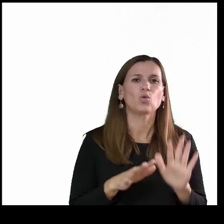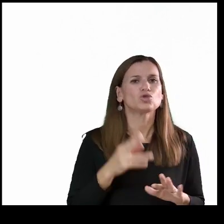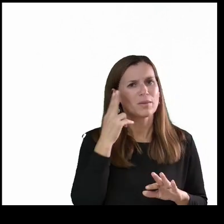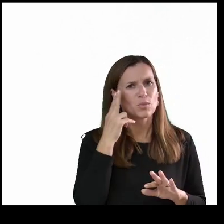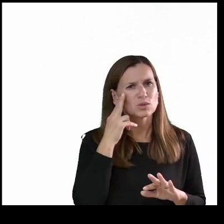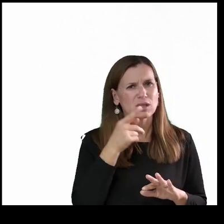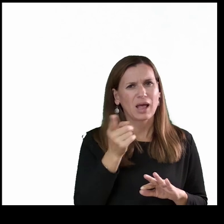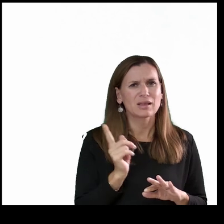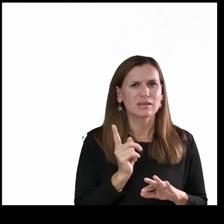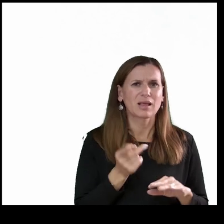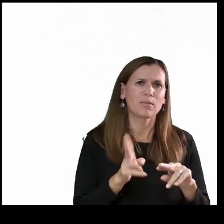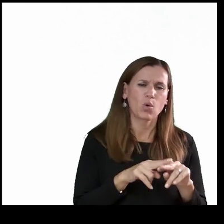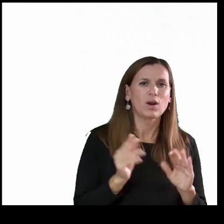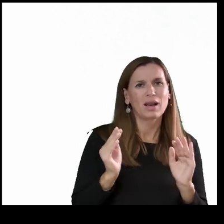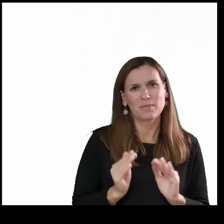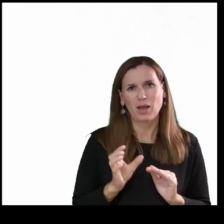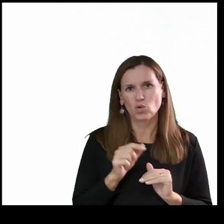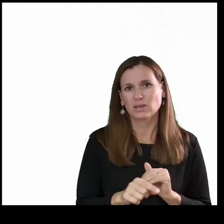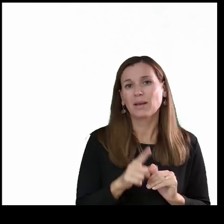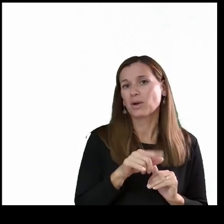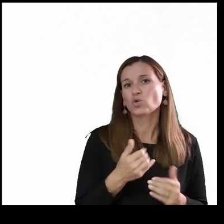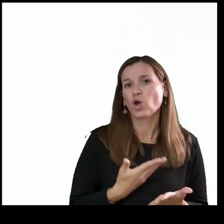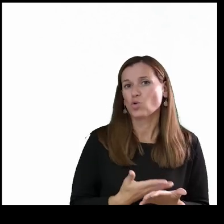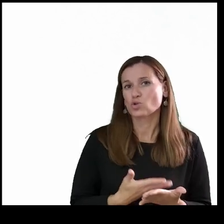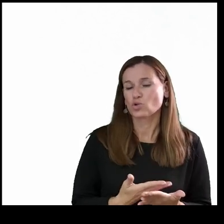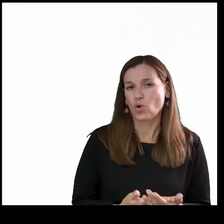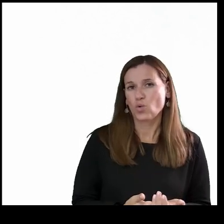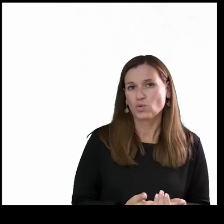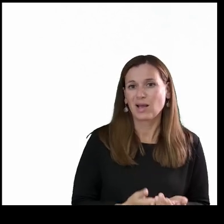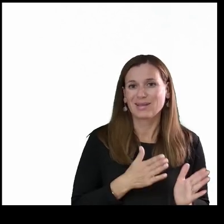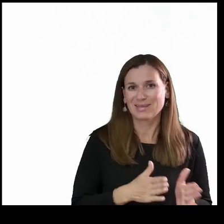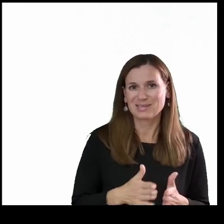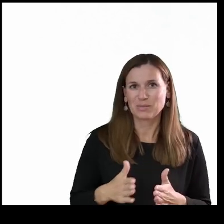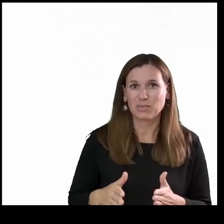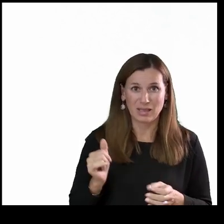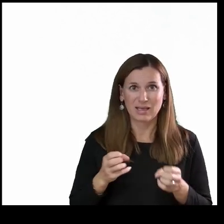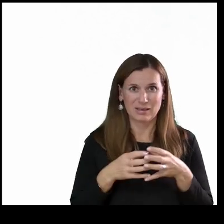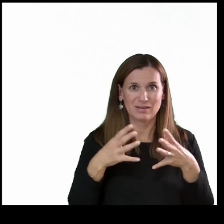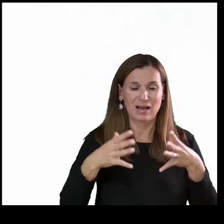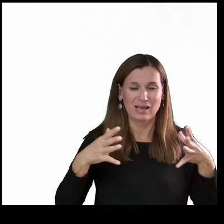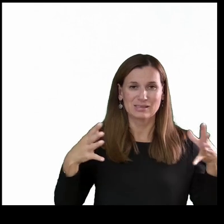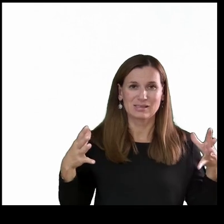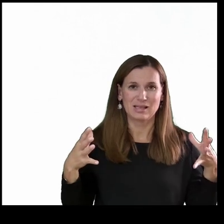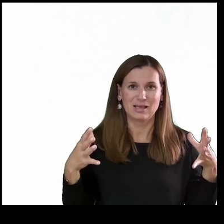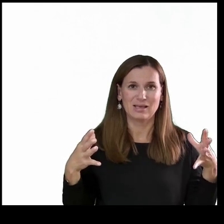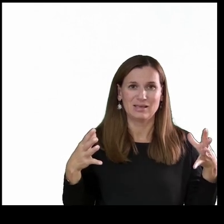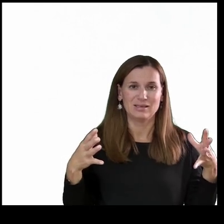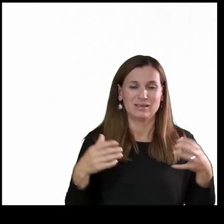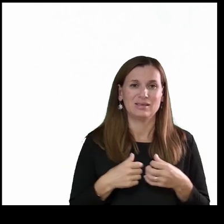or less about this, but it's a fundamental discipline which is growing these years